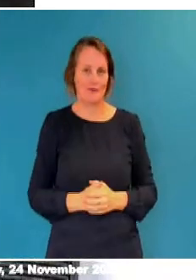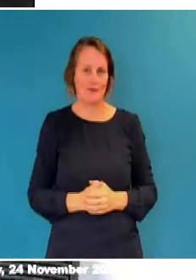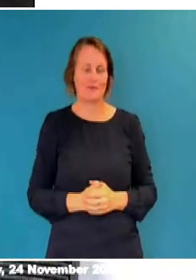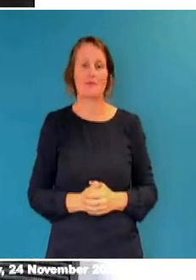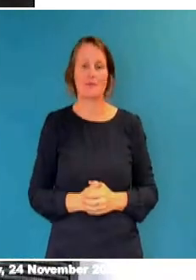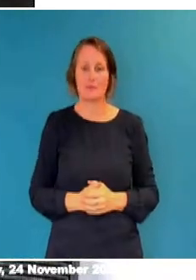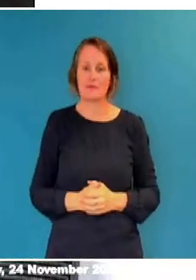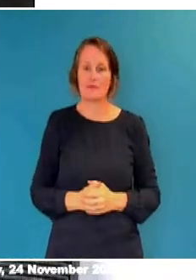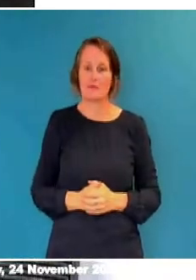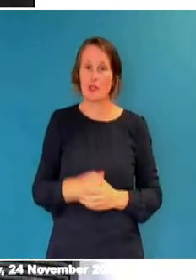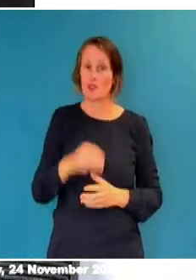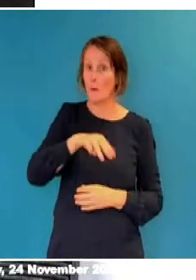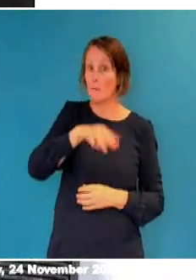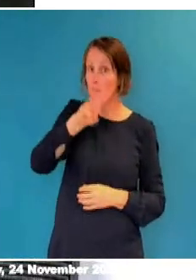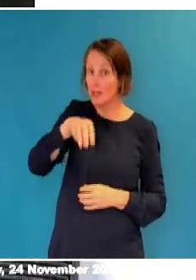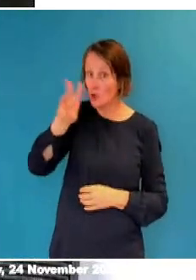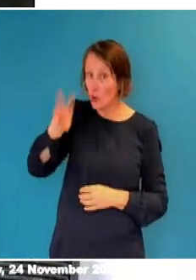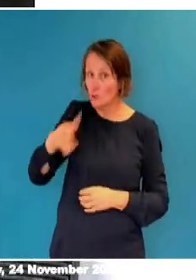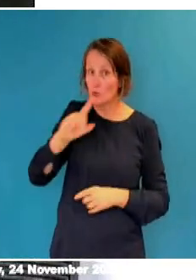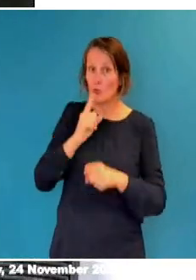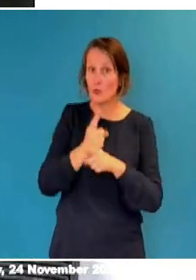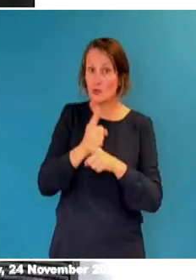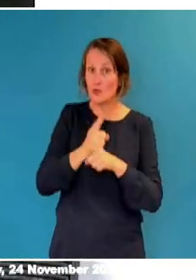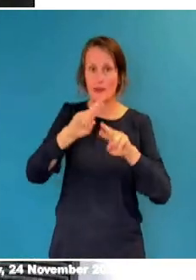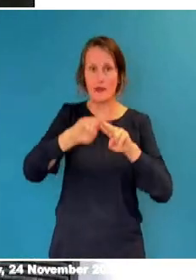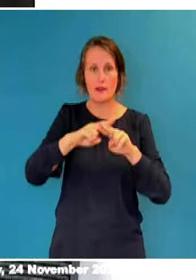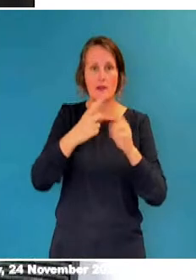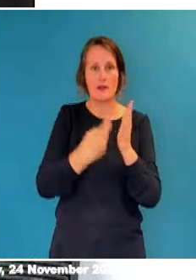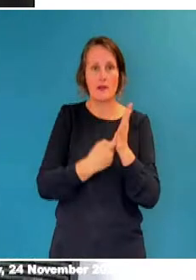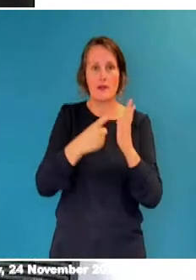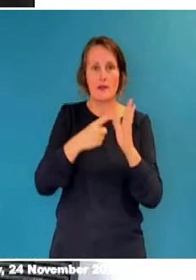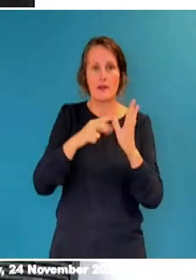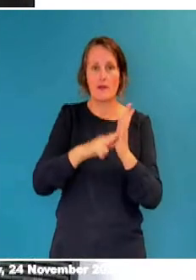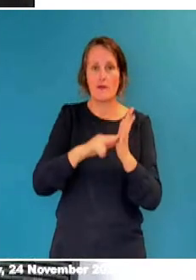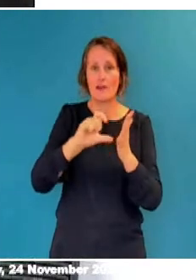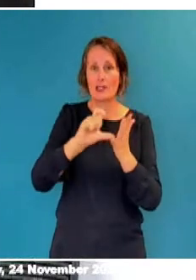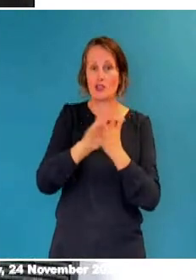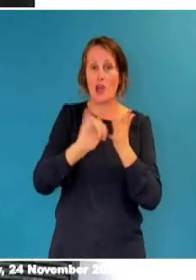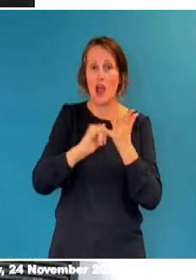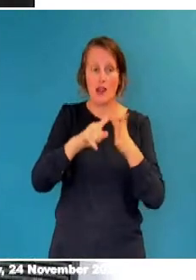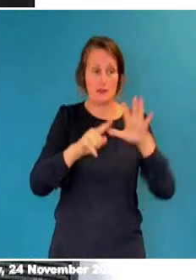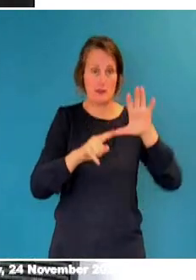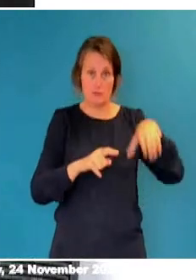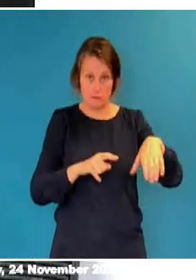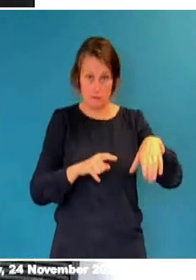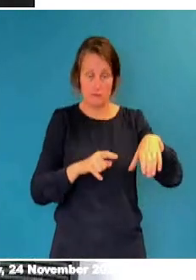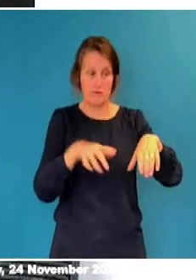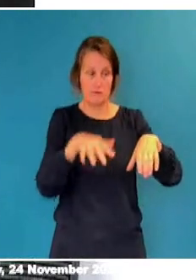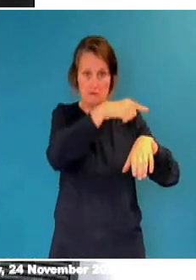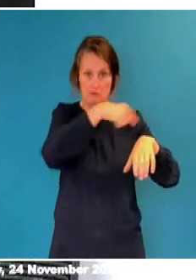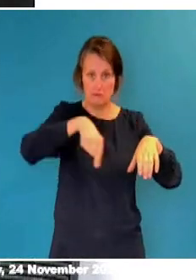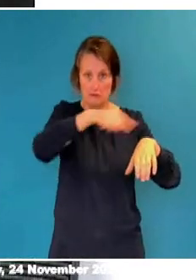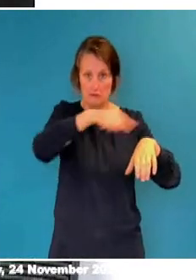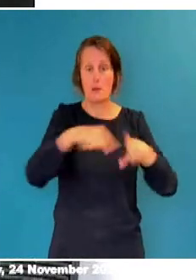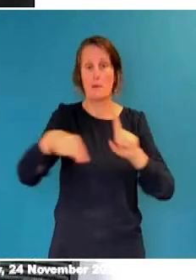figures, we're referring to both franchised restaurants and to those operated by McDonald's itself? MR CAWOOD: That is correct.